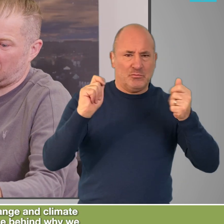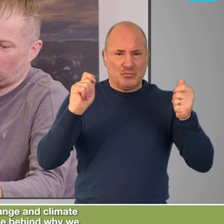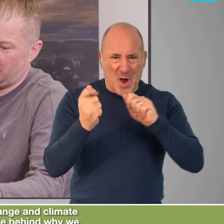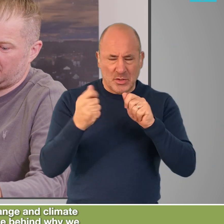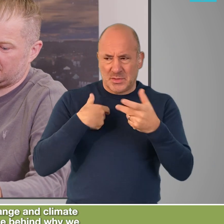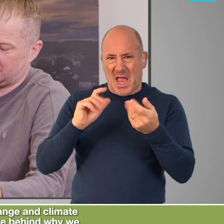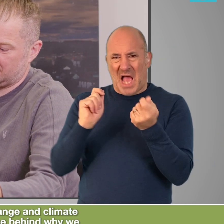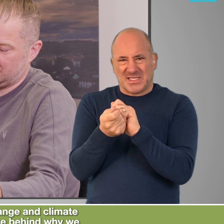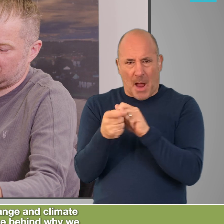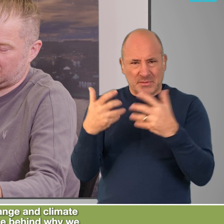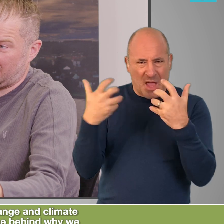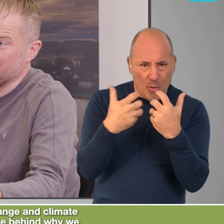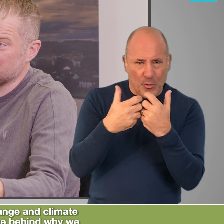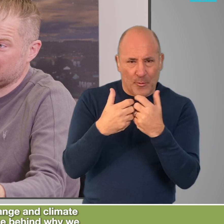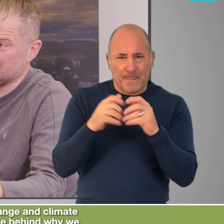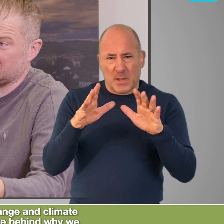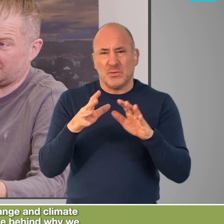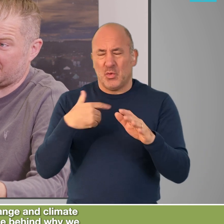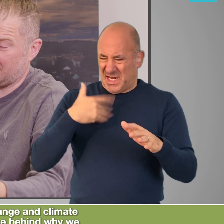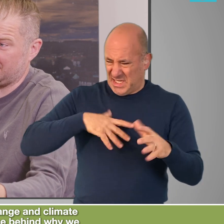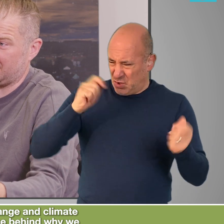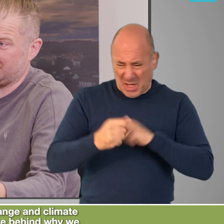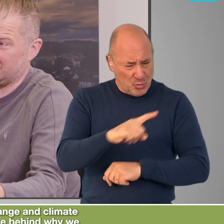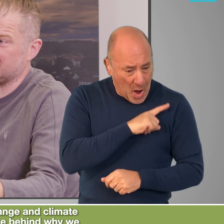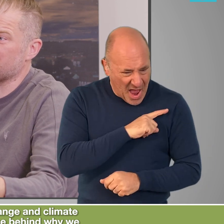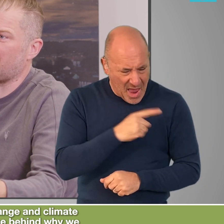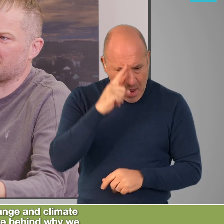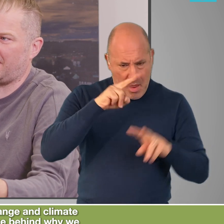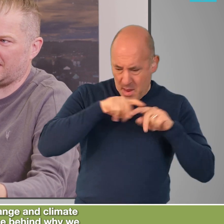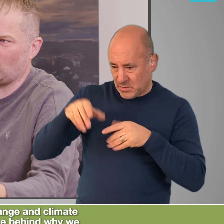how we make climate change and climate adaptation and the science behind why we